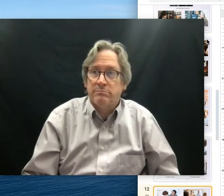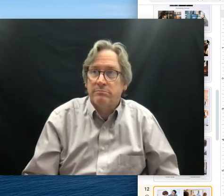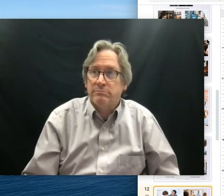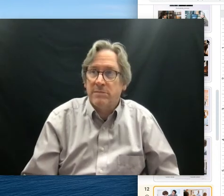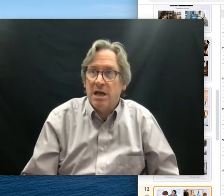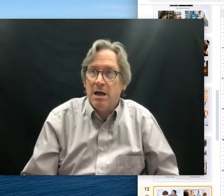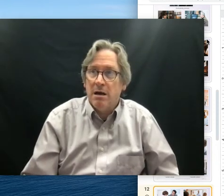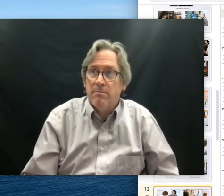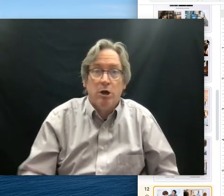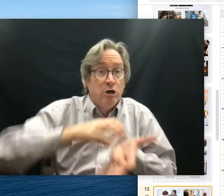um